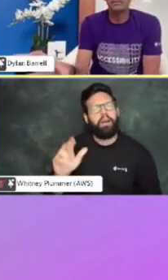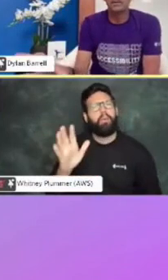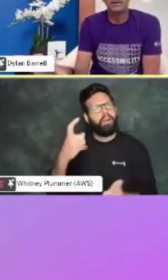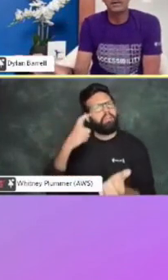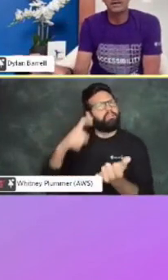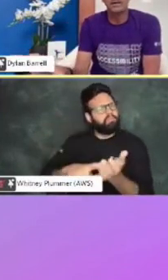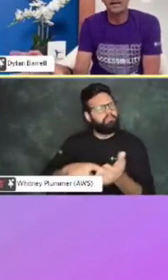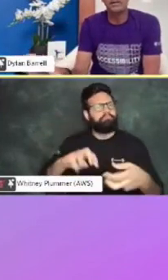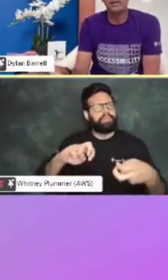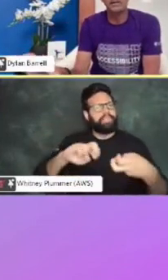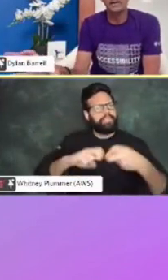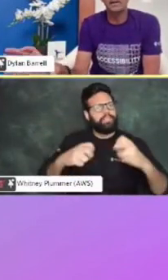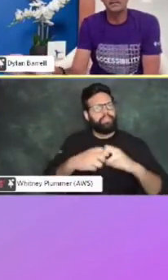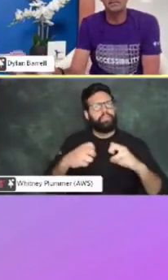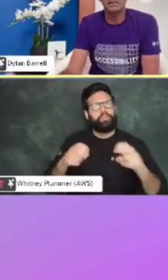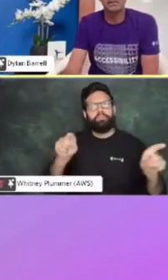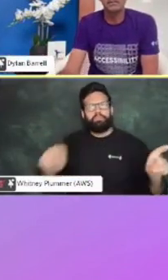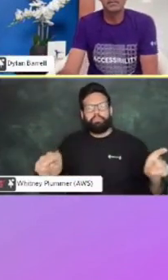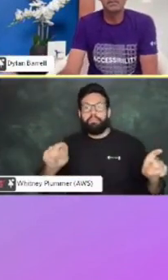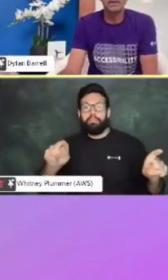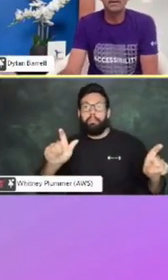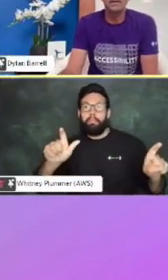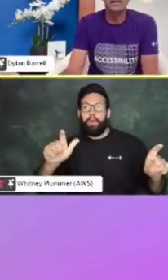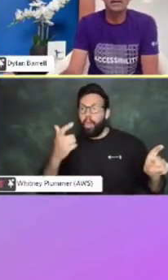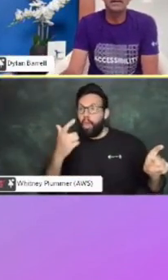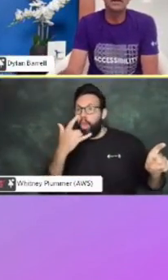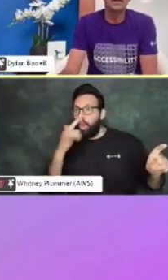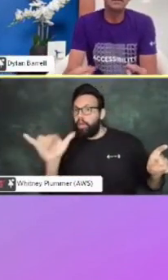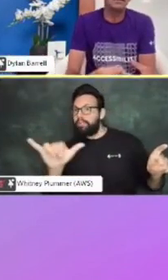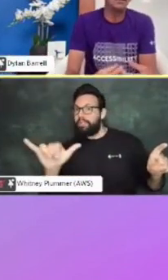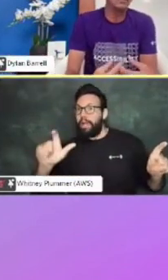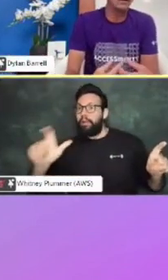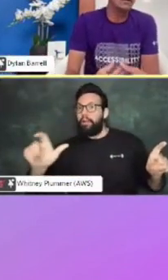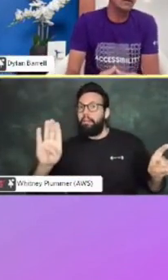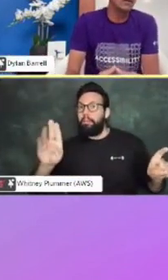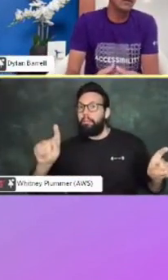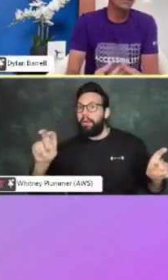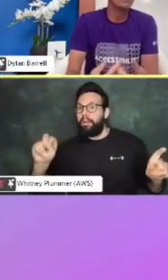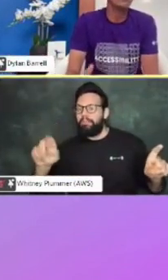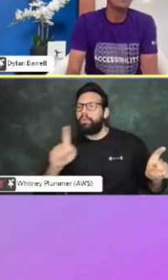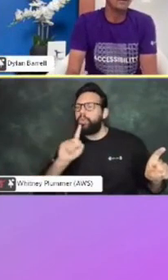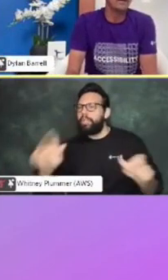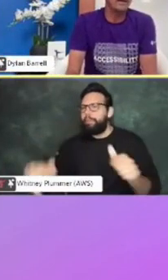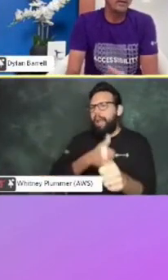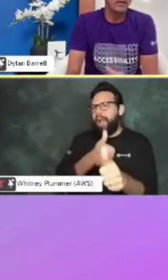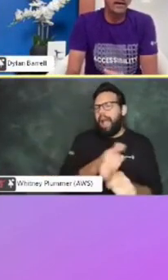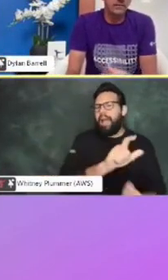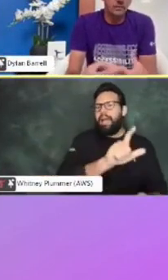but it's actually semantically mounted as a link. Let's ask the user whether that's okay.